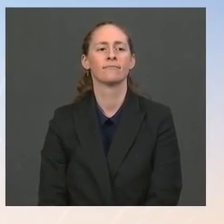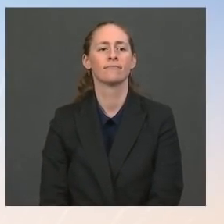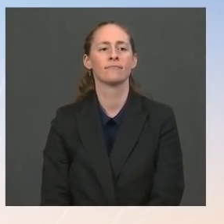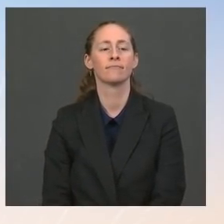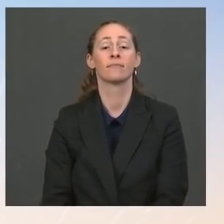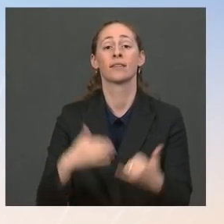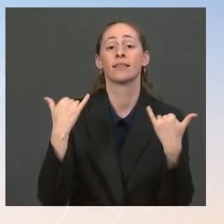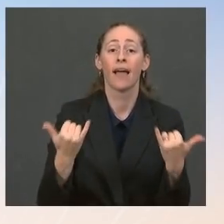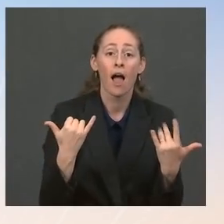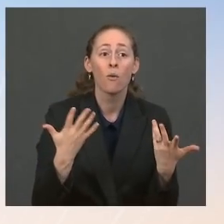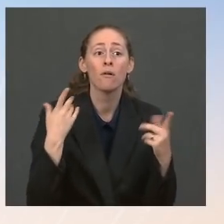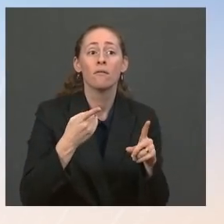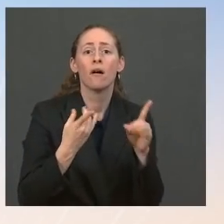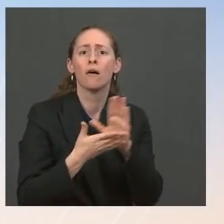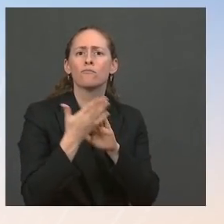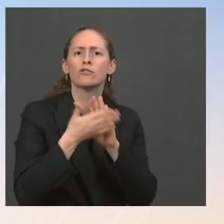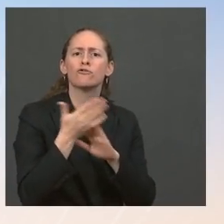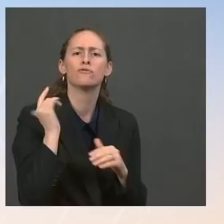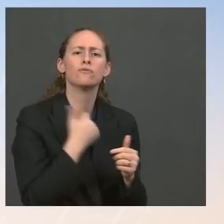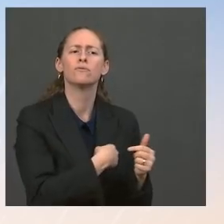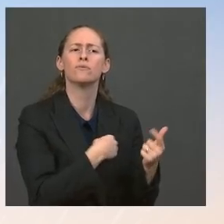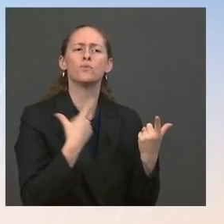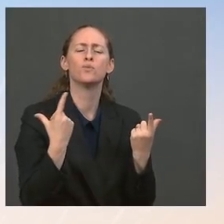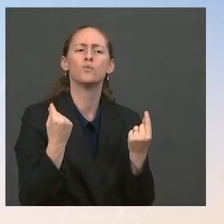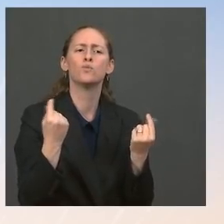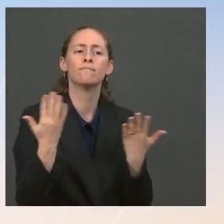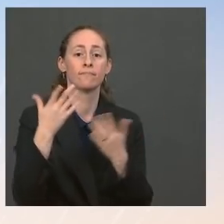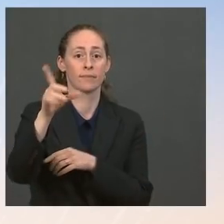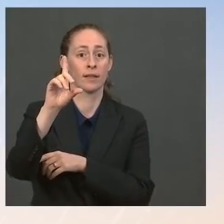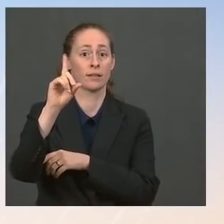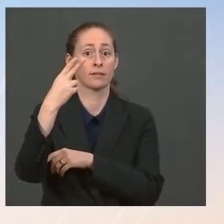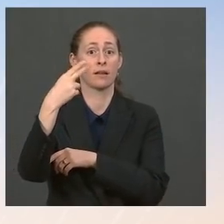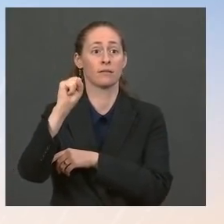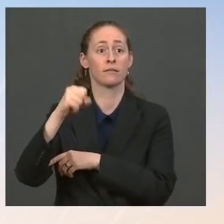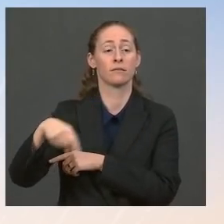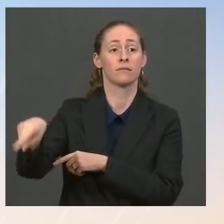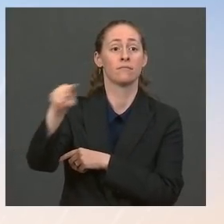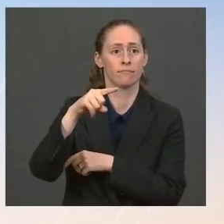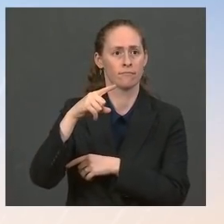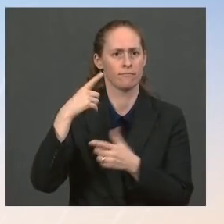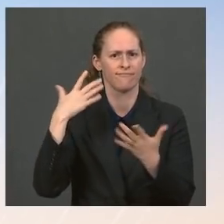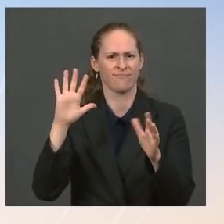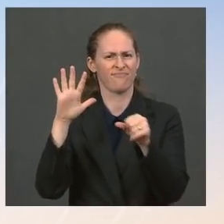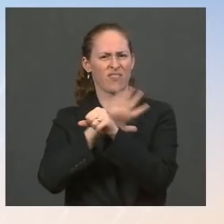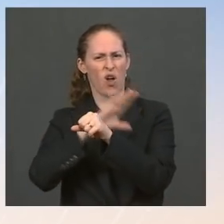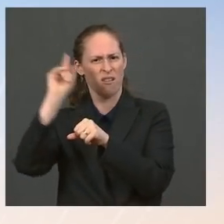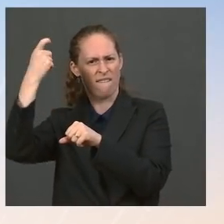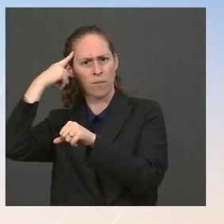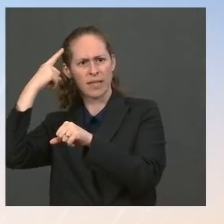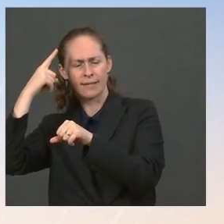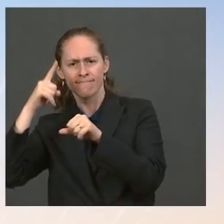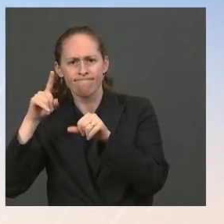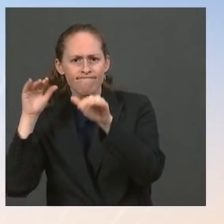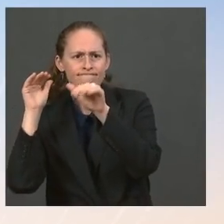DHS led the mobilization of a whole-of-government response to address the challenging situation in Del Rio.